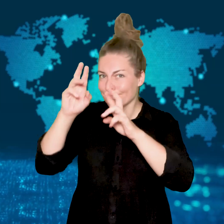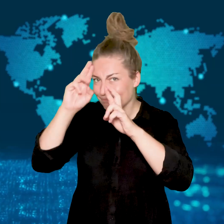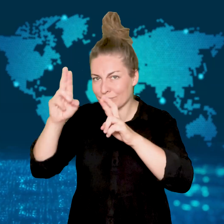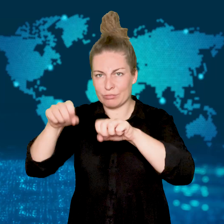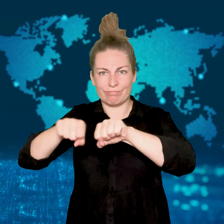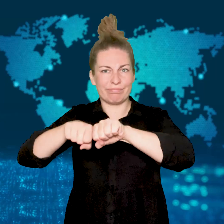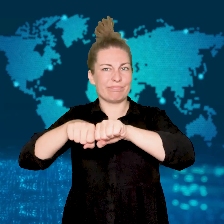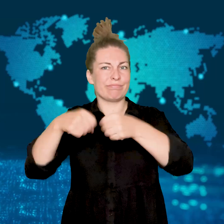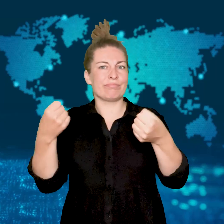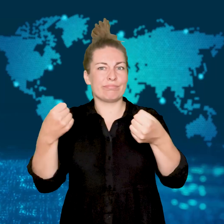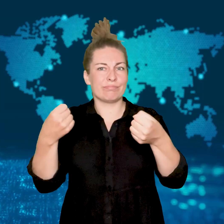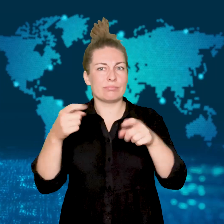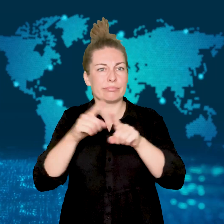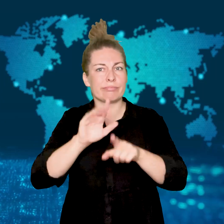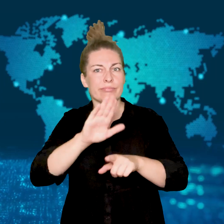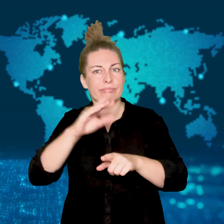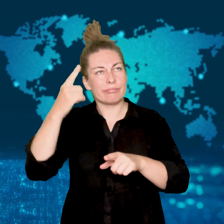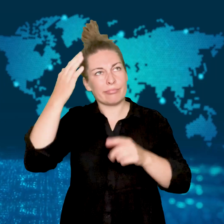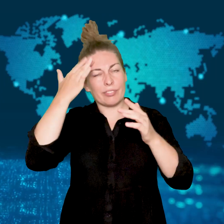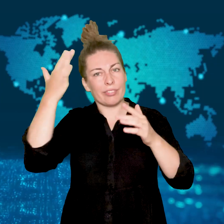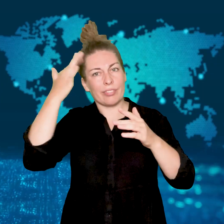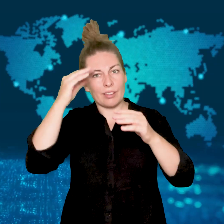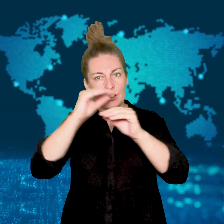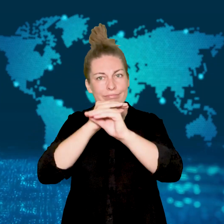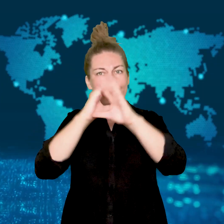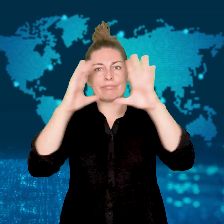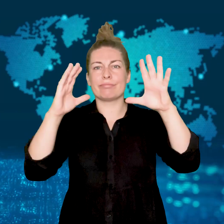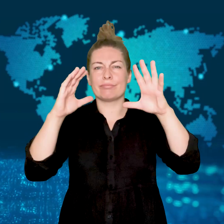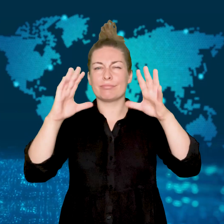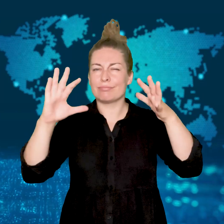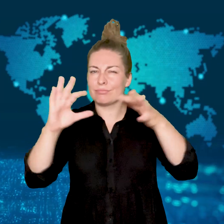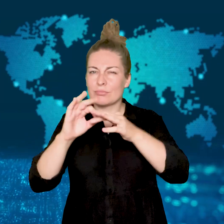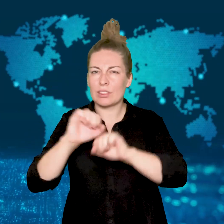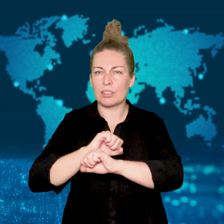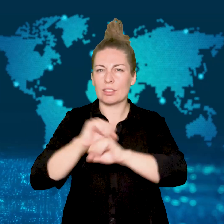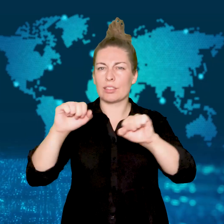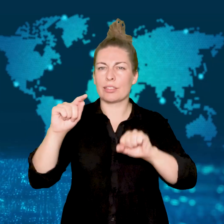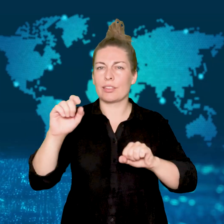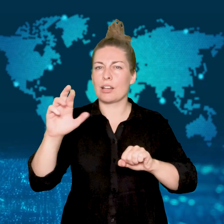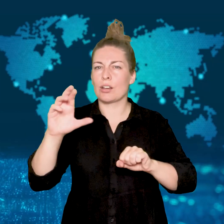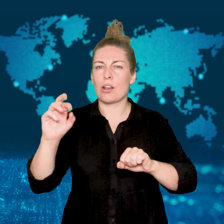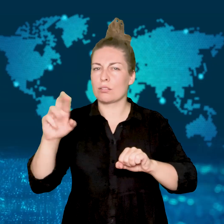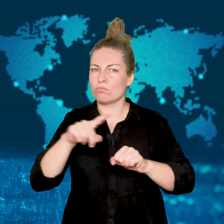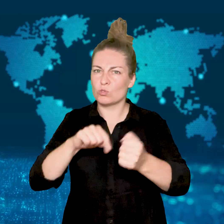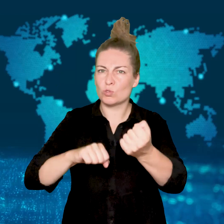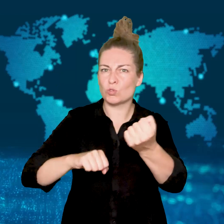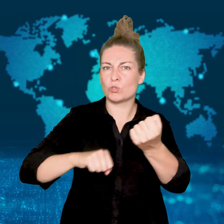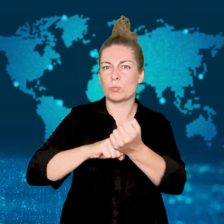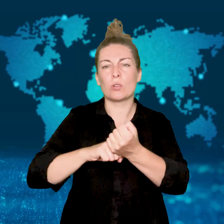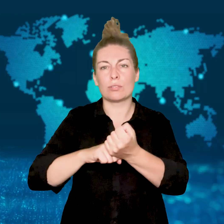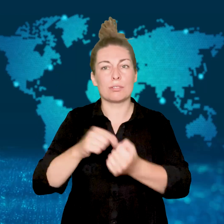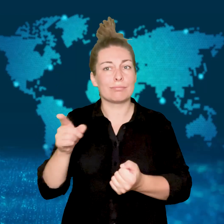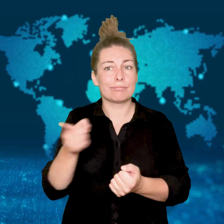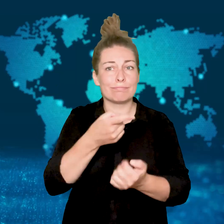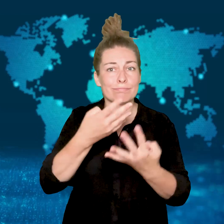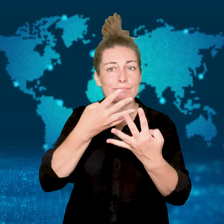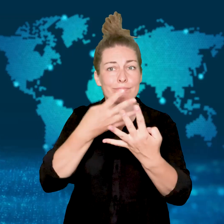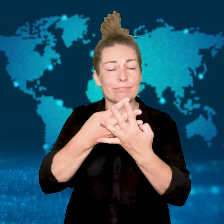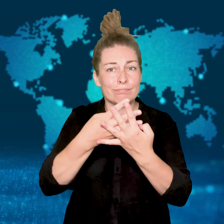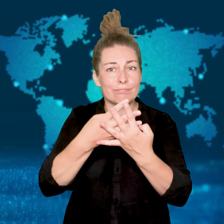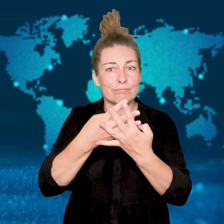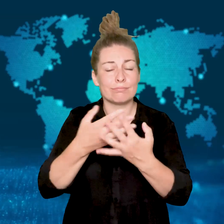India - the king and the crown prince - and for supporting